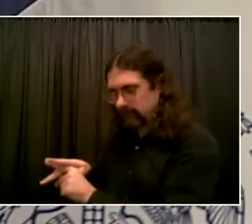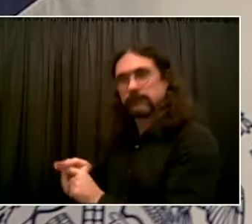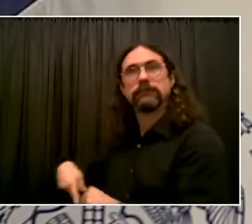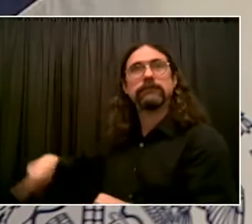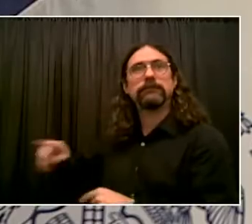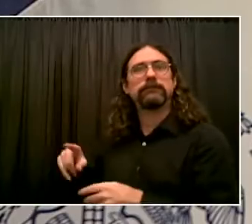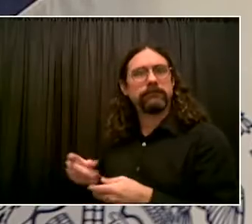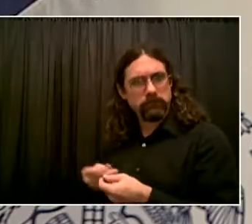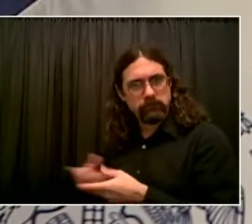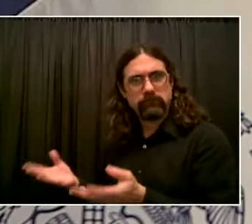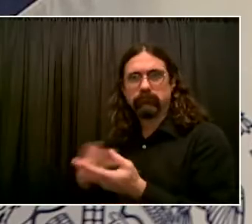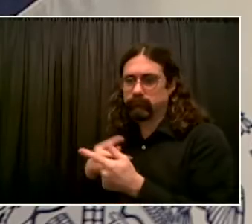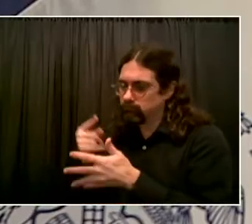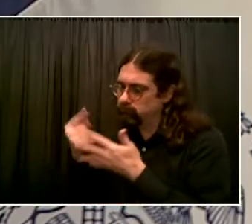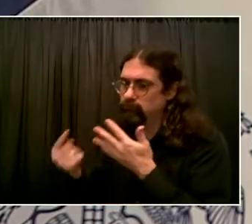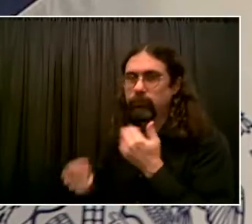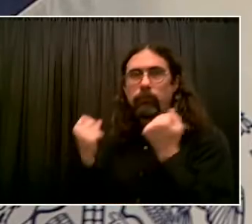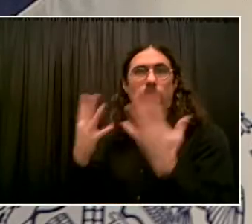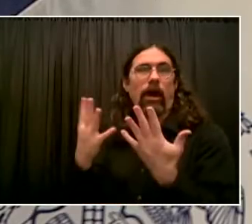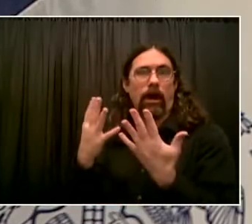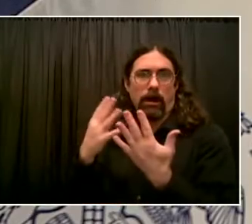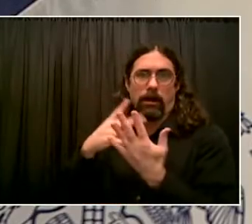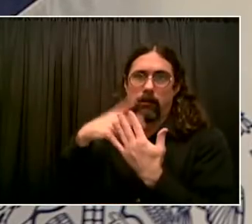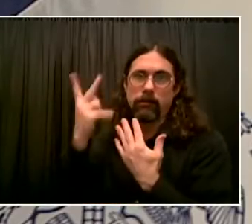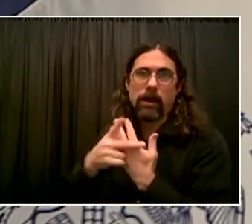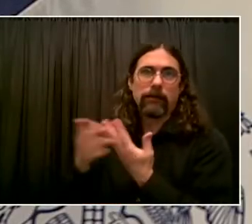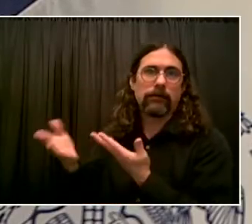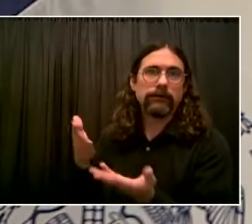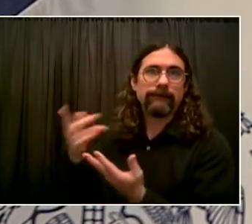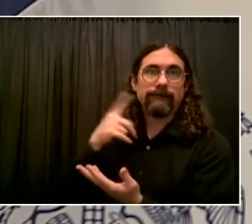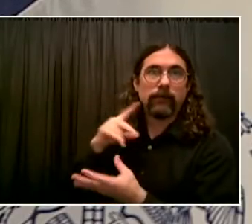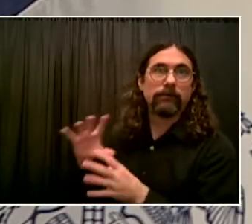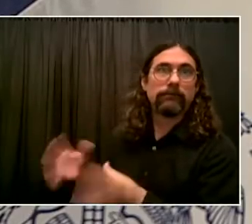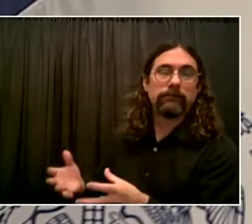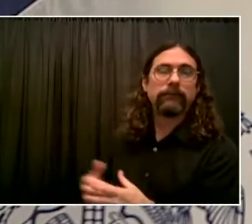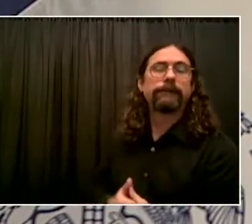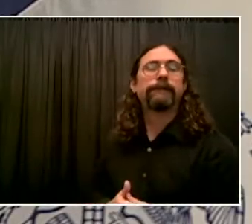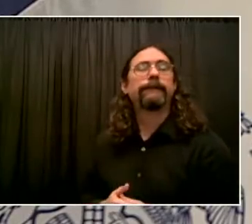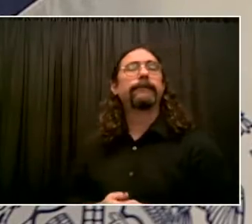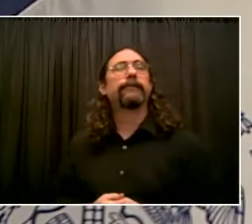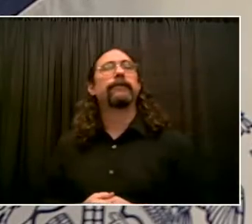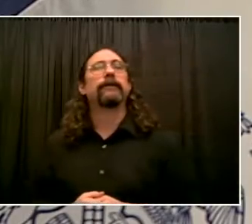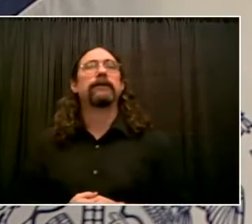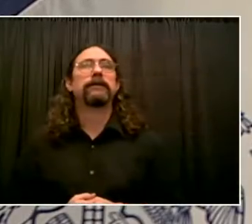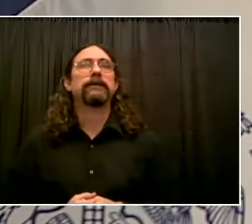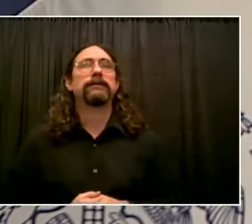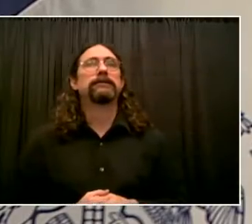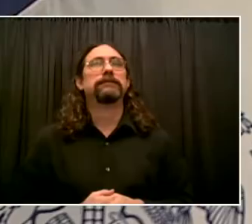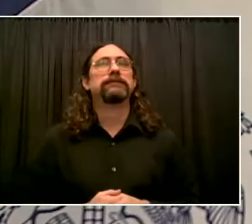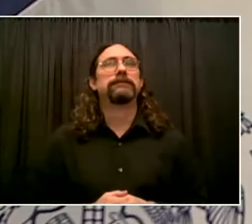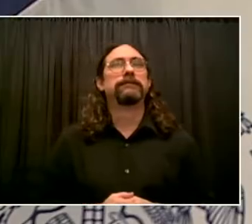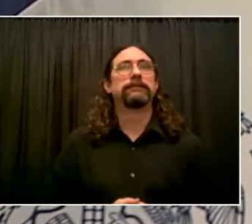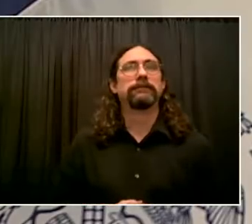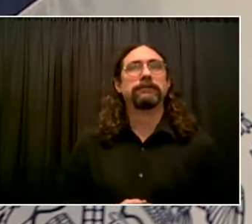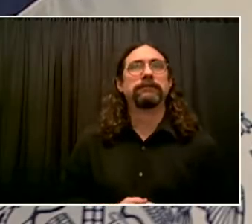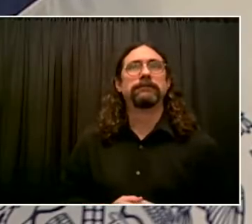IDNYC, WE HAVE BEEN INTENTIONAL ABOUT EMBRACING AND SUPPORTING EVERYONE. SO I UNDETRSAND